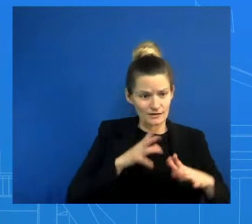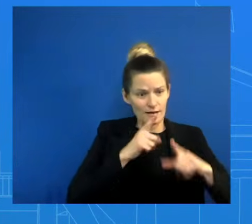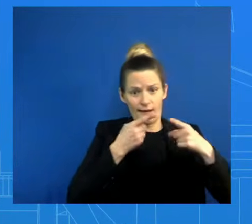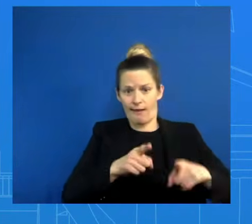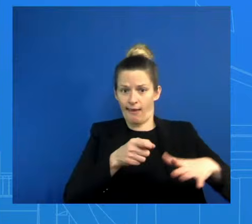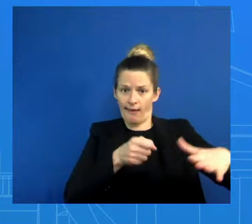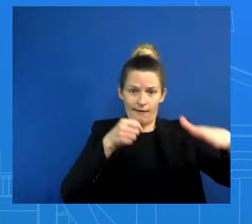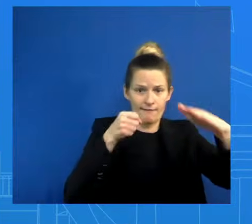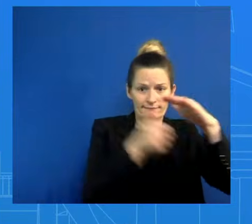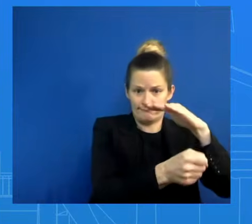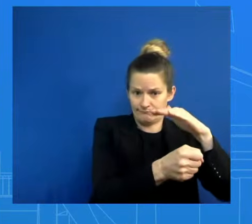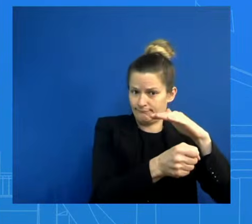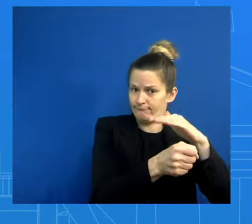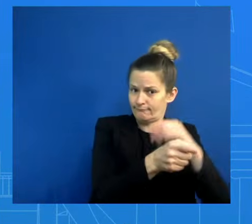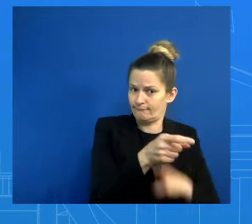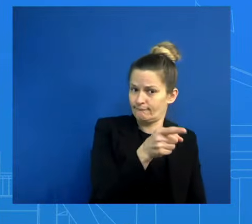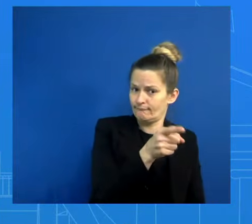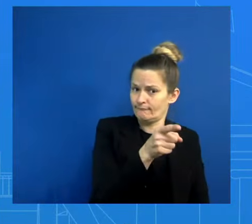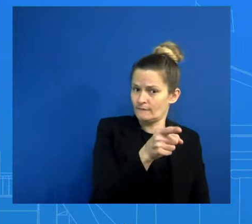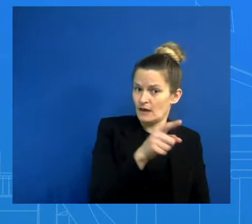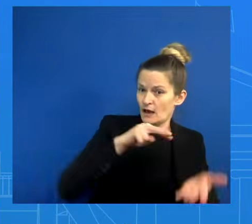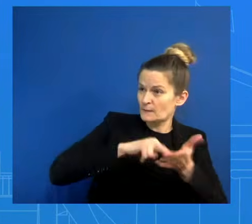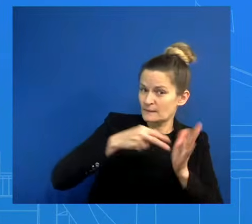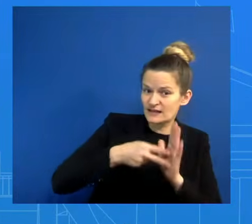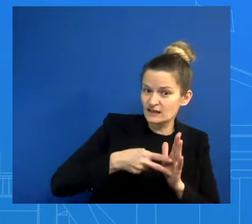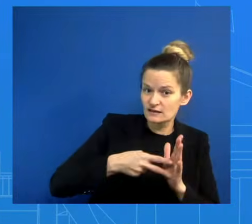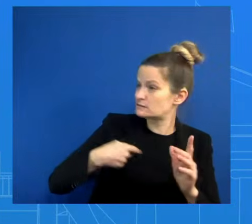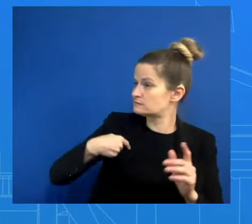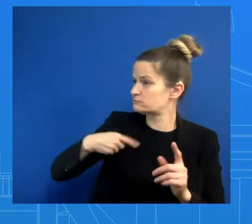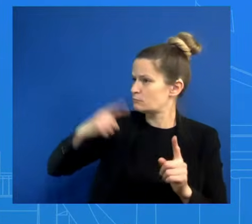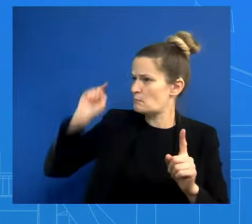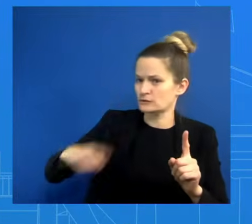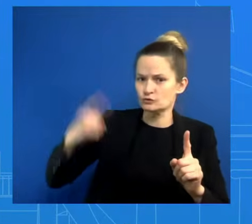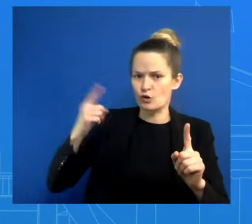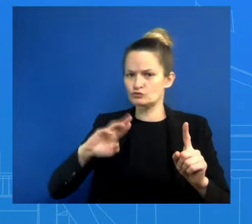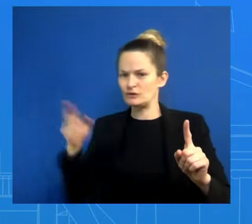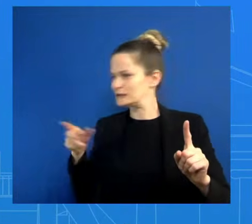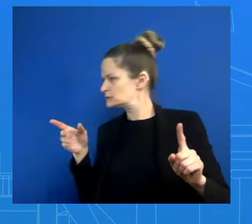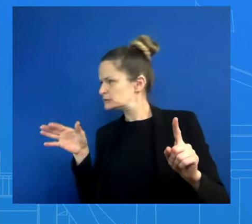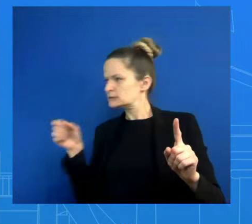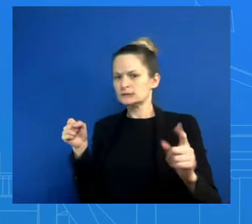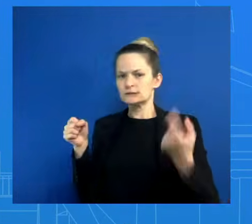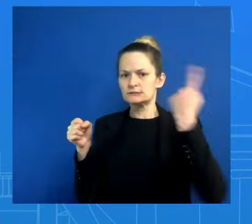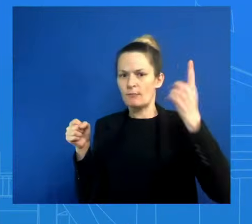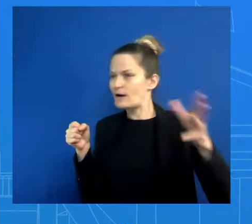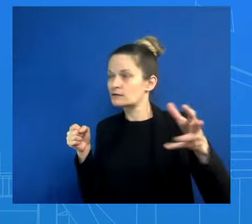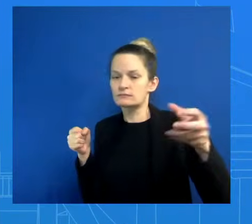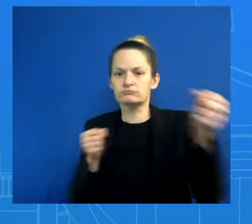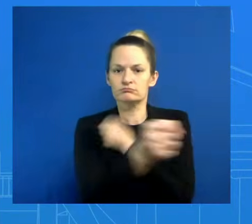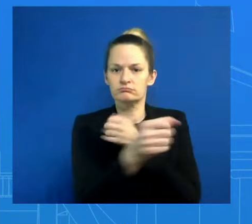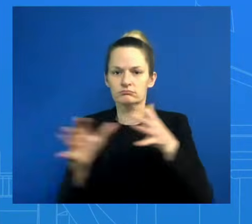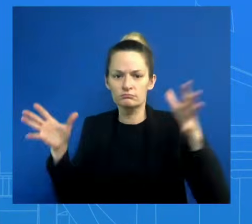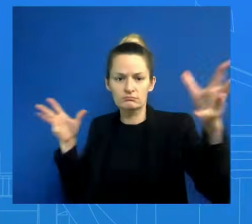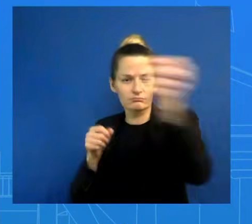or would it consider trying to work with another country to get someone else? Ms. Jean-Pierre: I -- I --